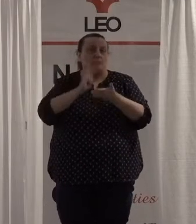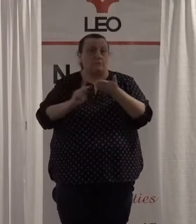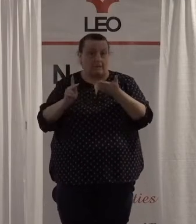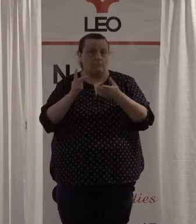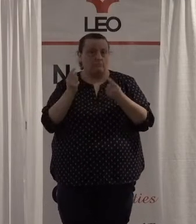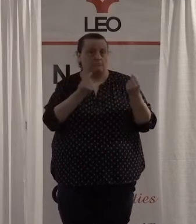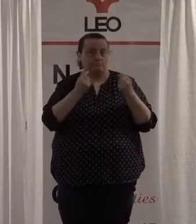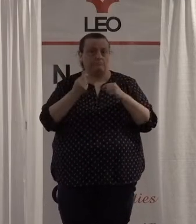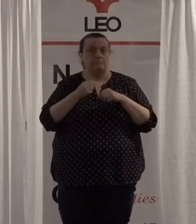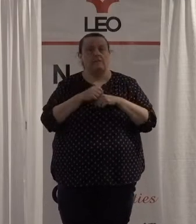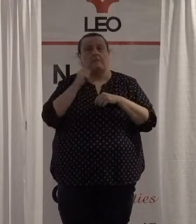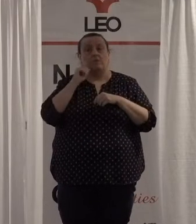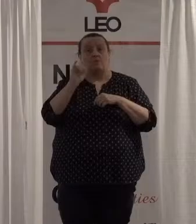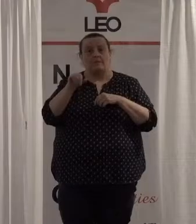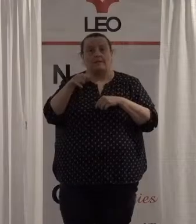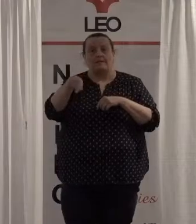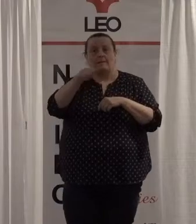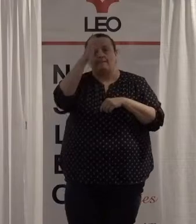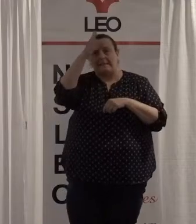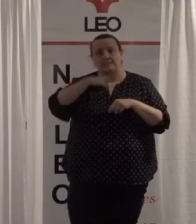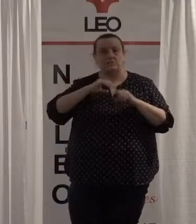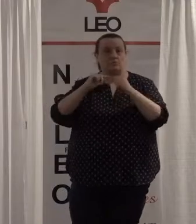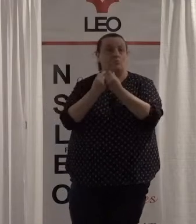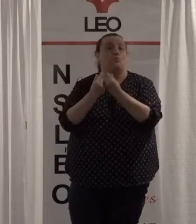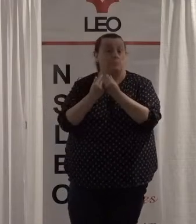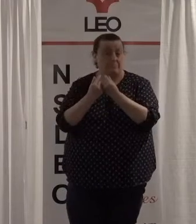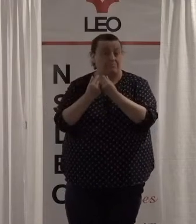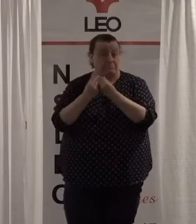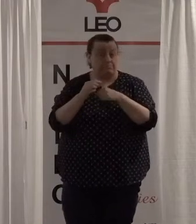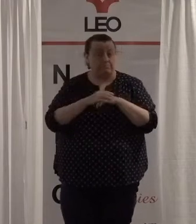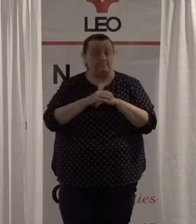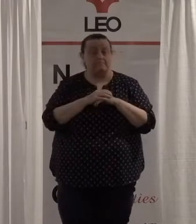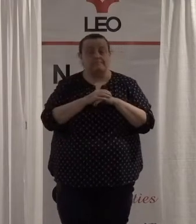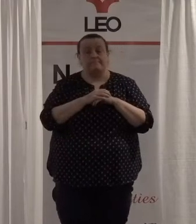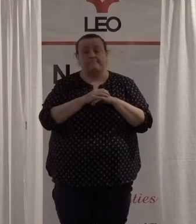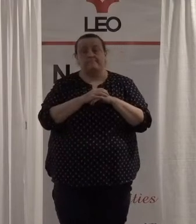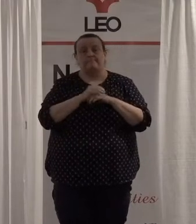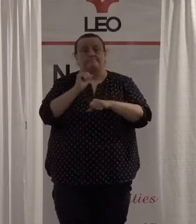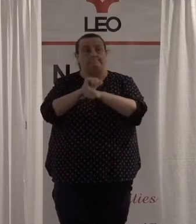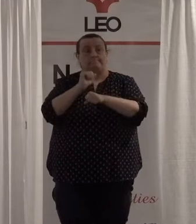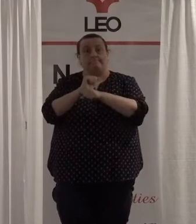FOR THE HOLY TRINITY MEN'S GROUP. ALEX WAS EMPLOYED WITH THE TOWN OF BRIDGEWATER